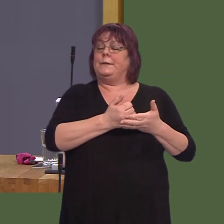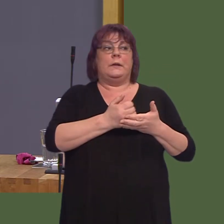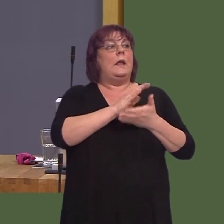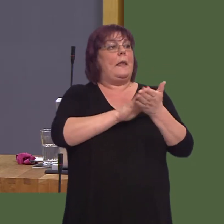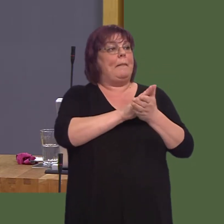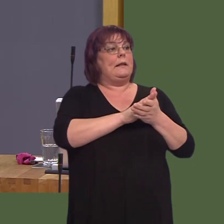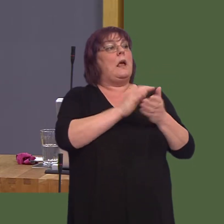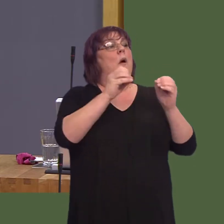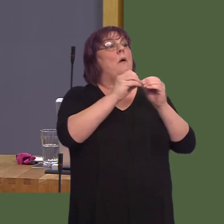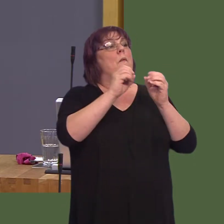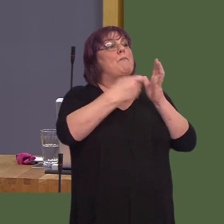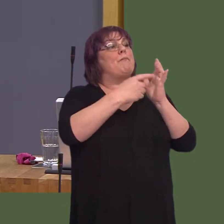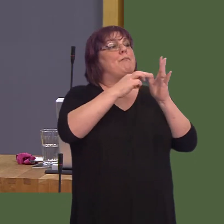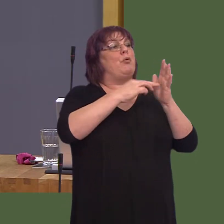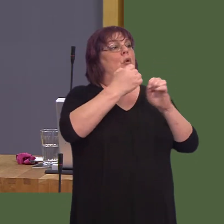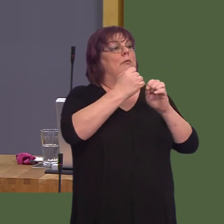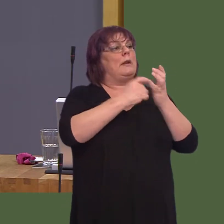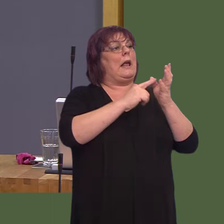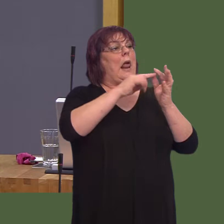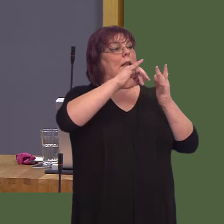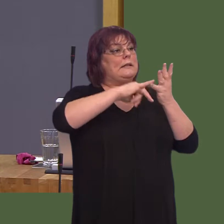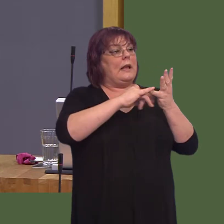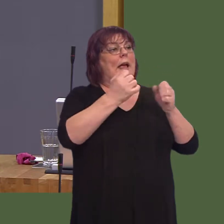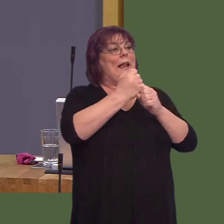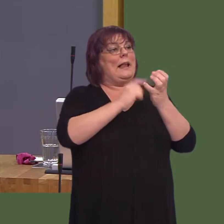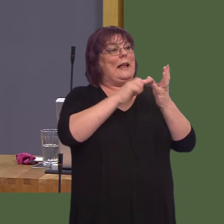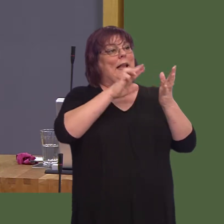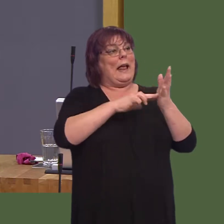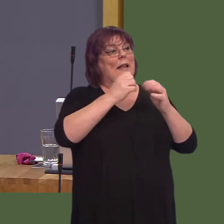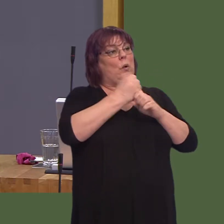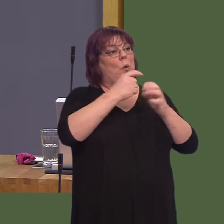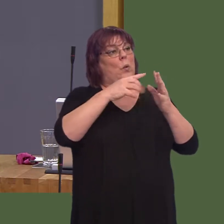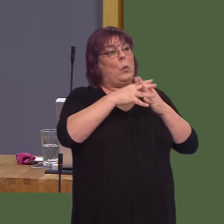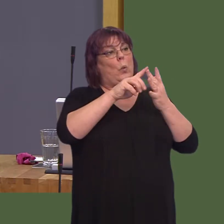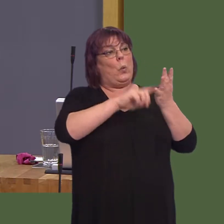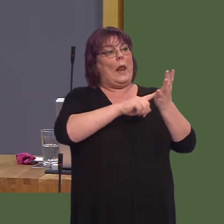That means A&E for Bronglais and Glangwili, and keeping Withybush open.